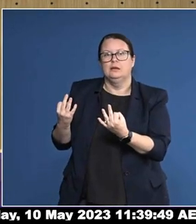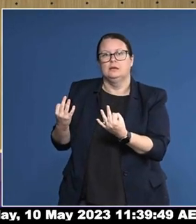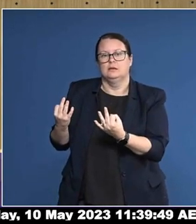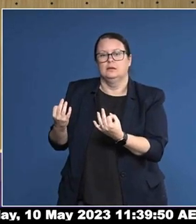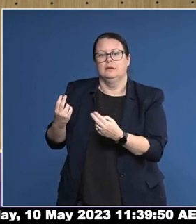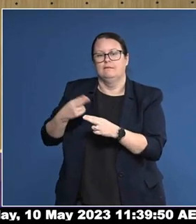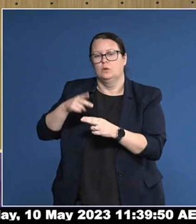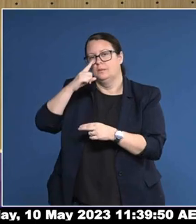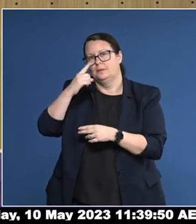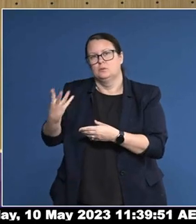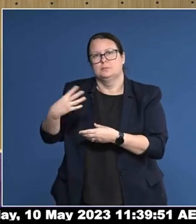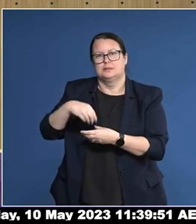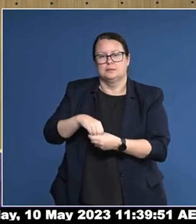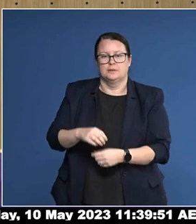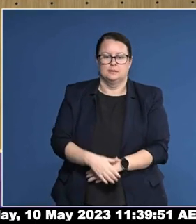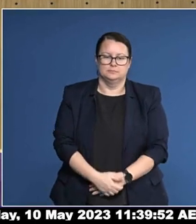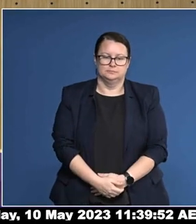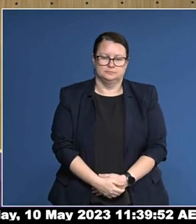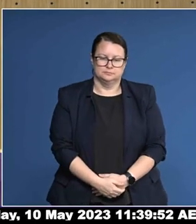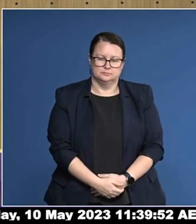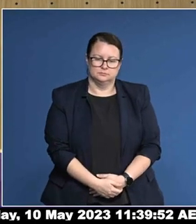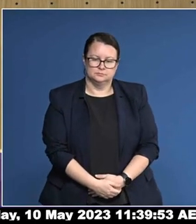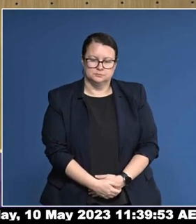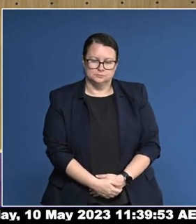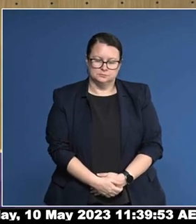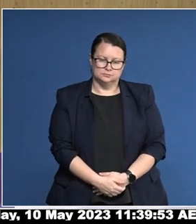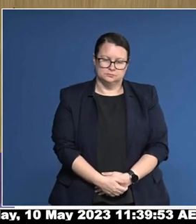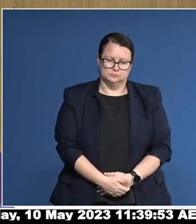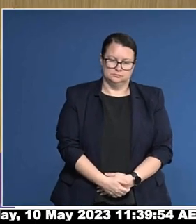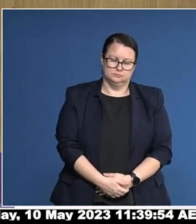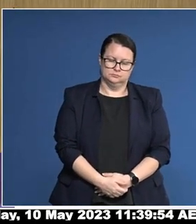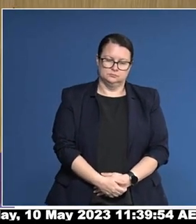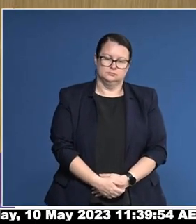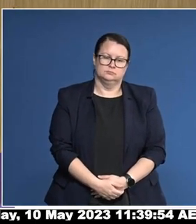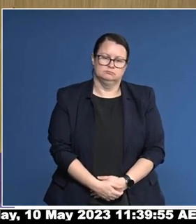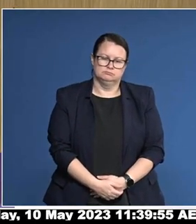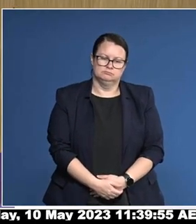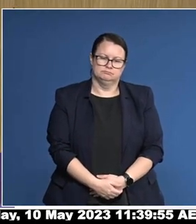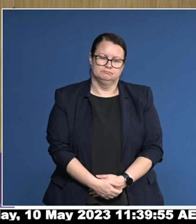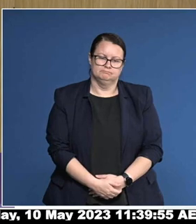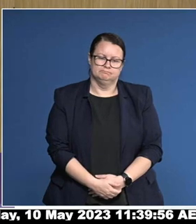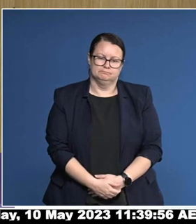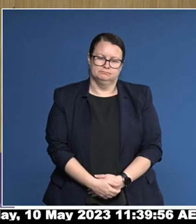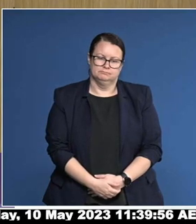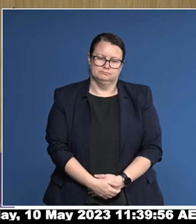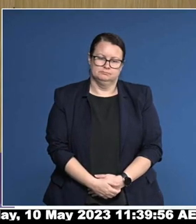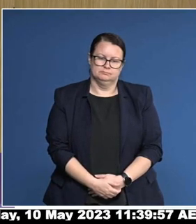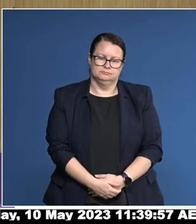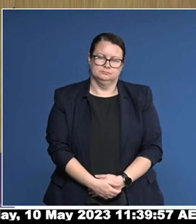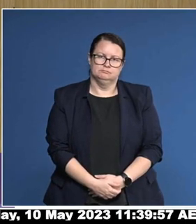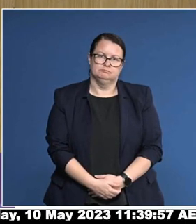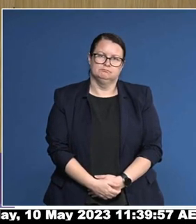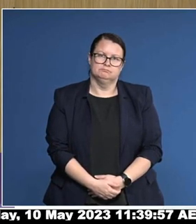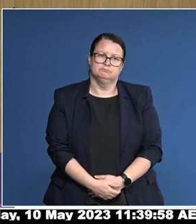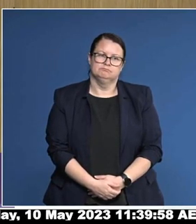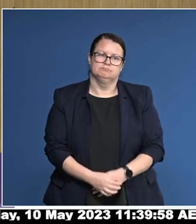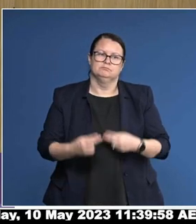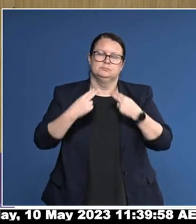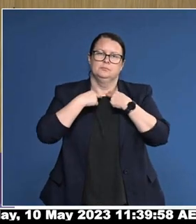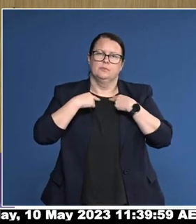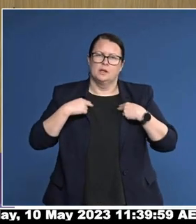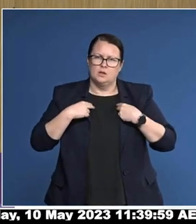participate. COMMISSIONER MASON: Ms Mahony went through a number of incidences with